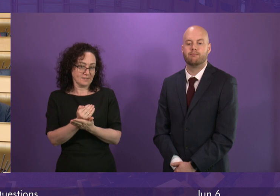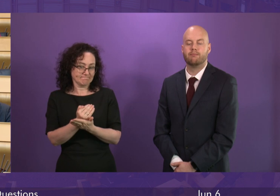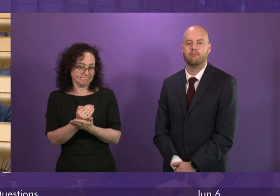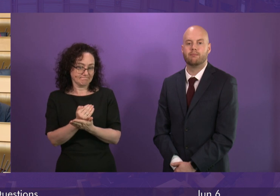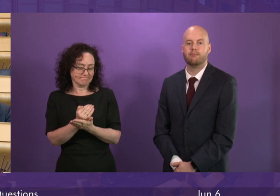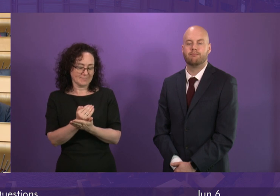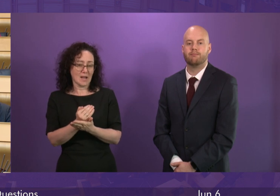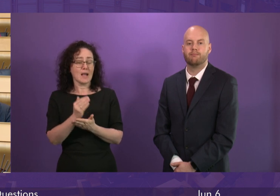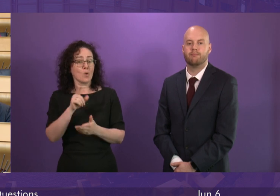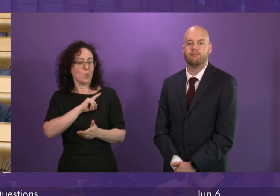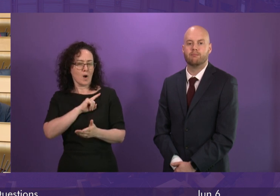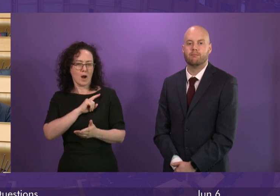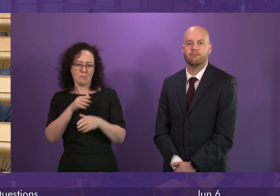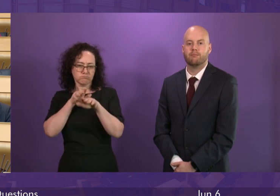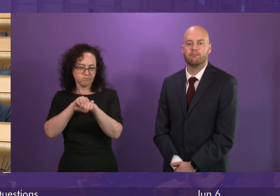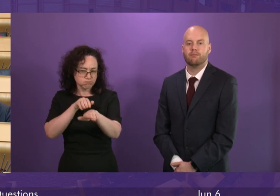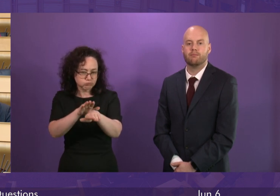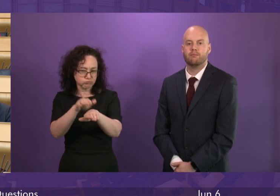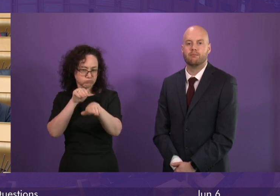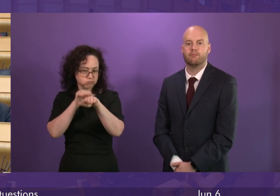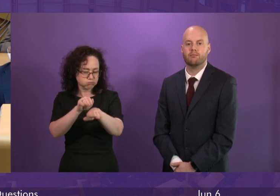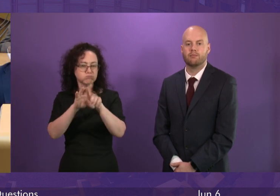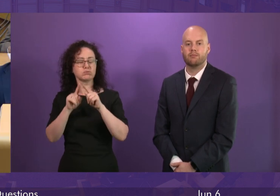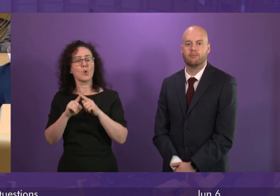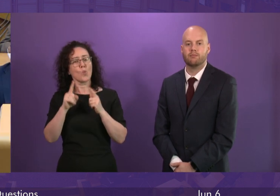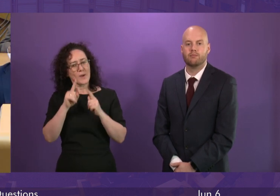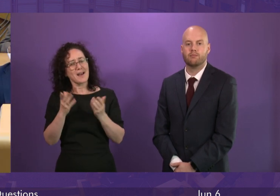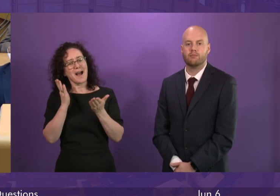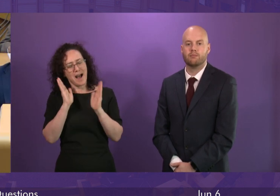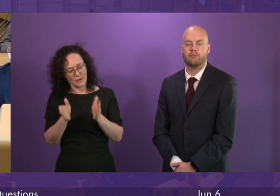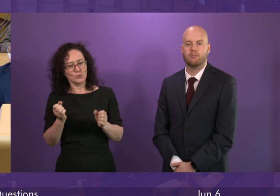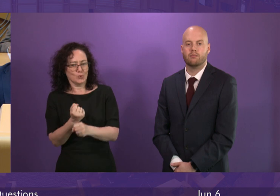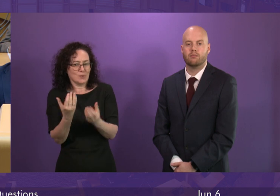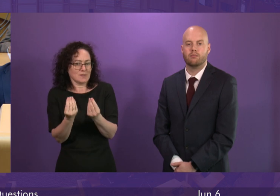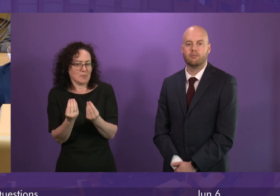to be addressed, and the Government will do so as part of its programme. However, my comments